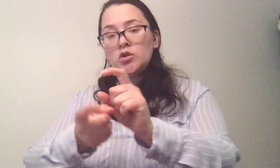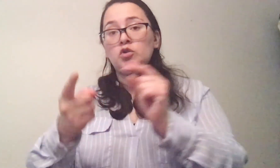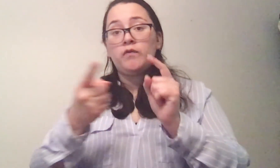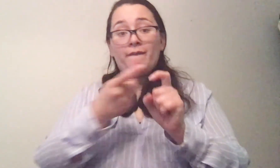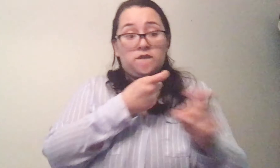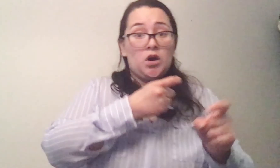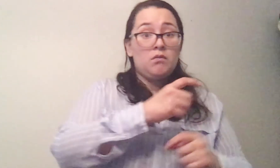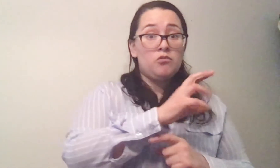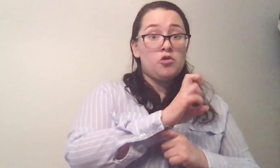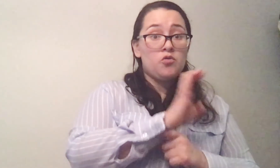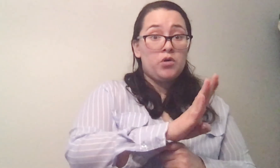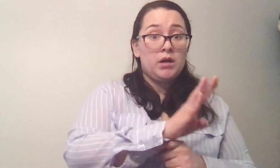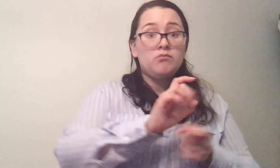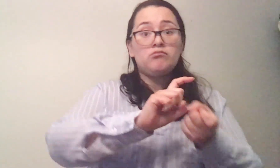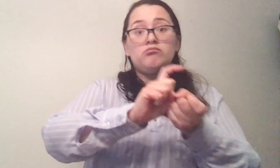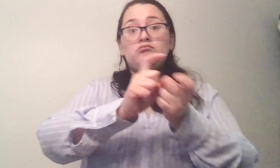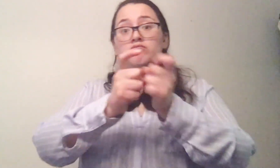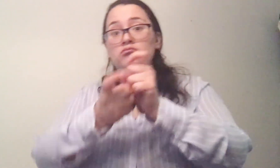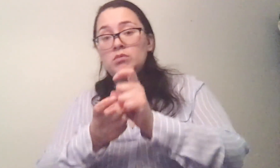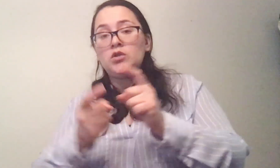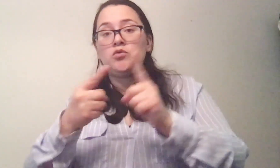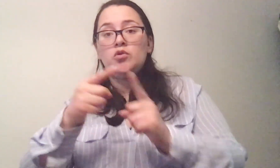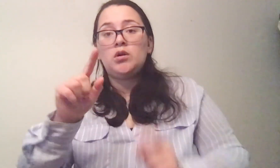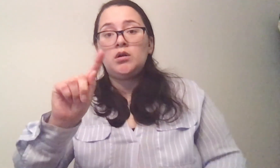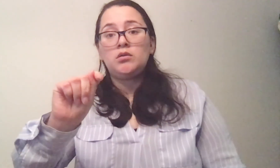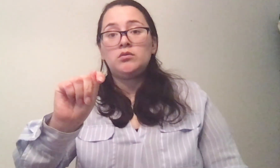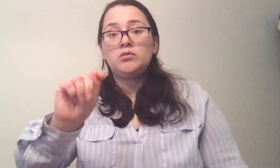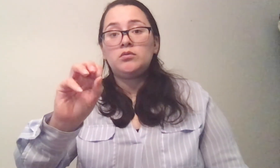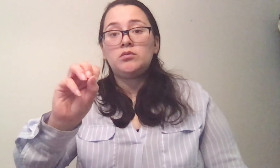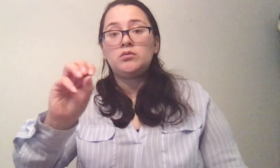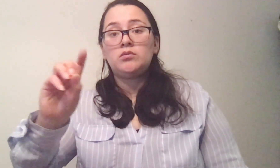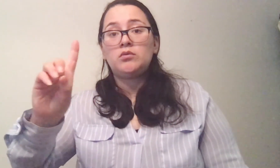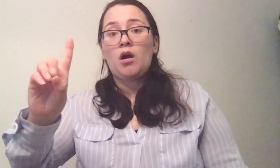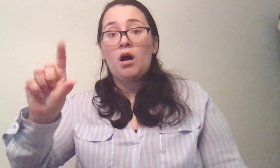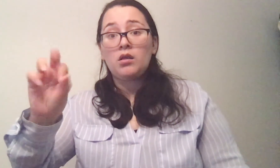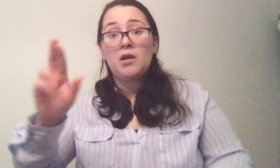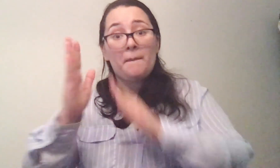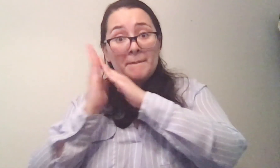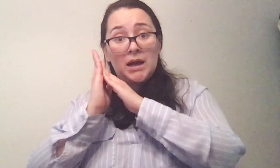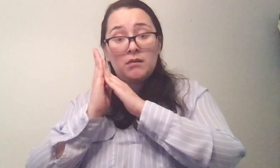from a crib to a toddler bed.